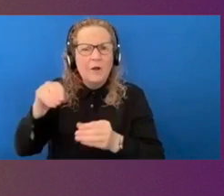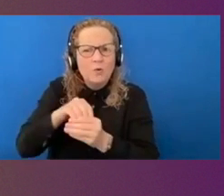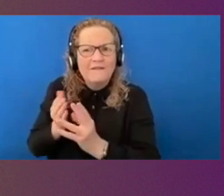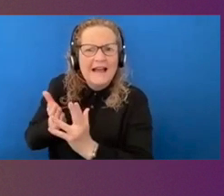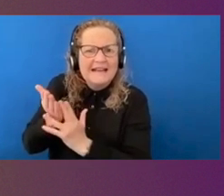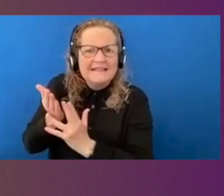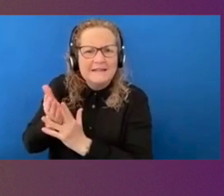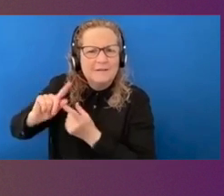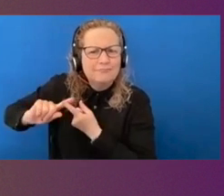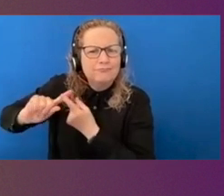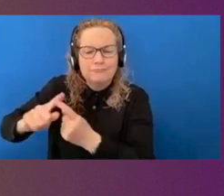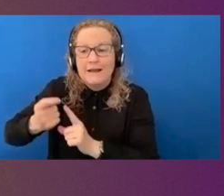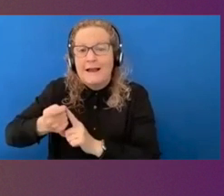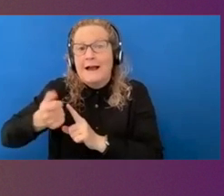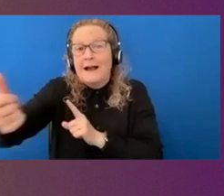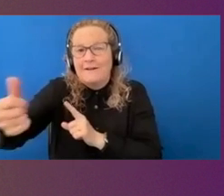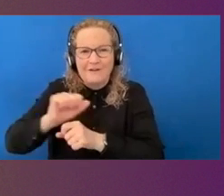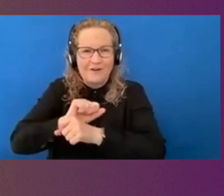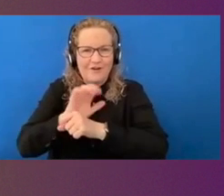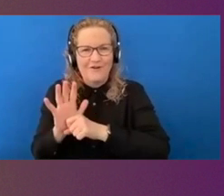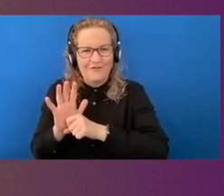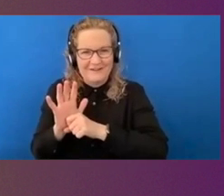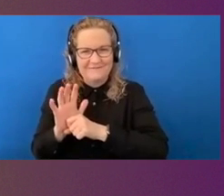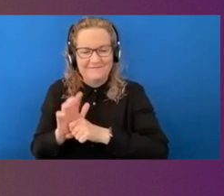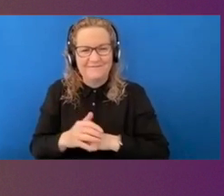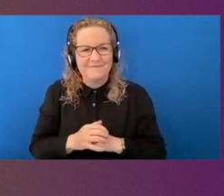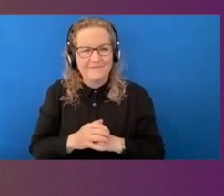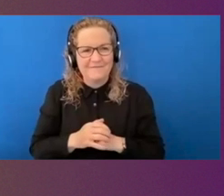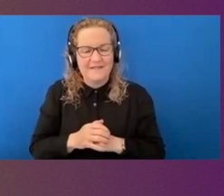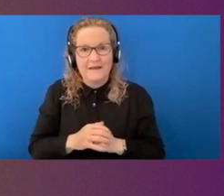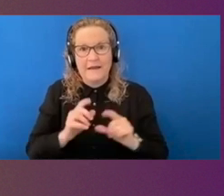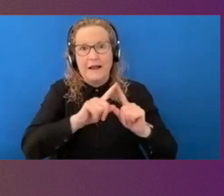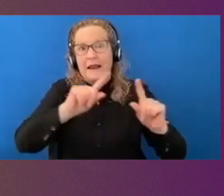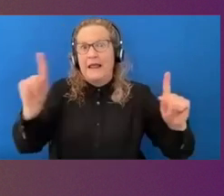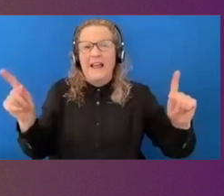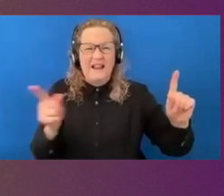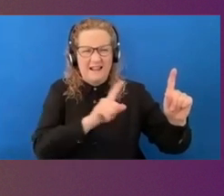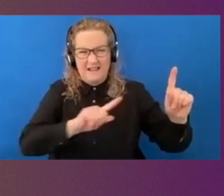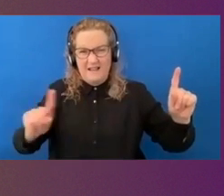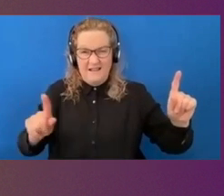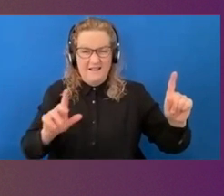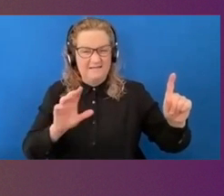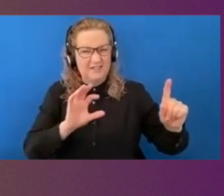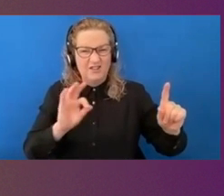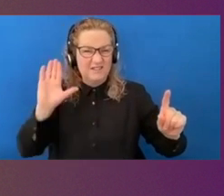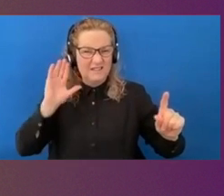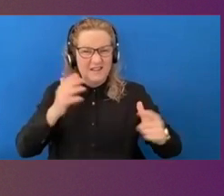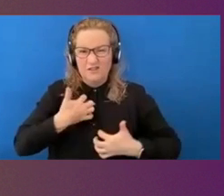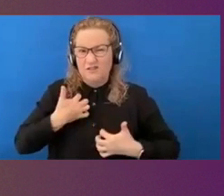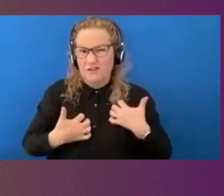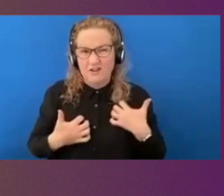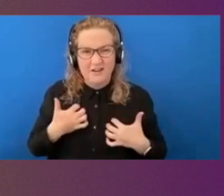post-covid19 world you think they could have made that a bit catchier right to celebrate and uh